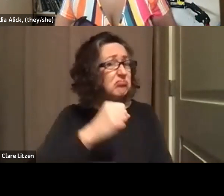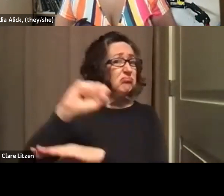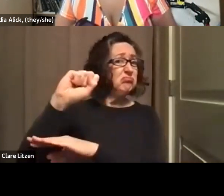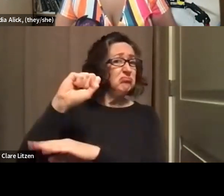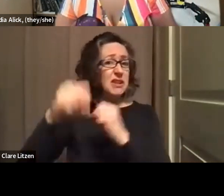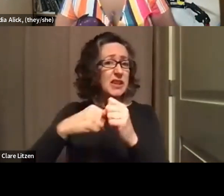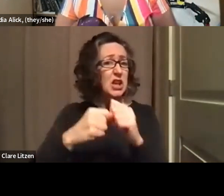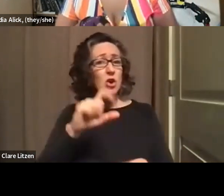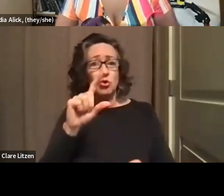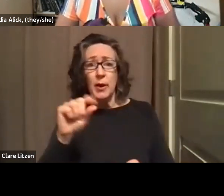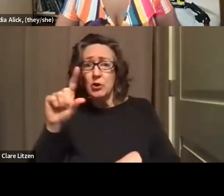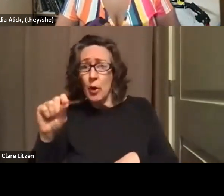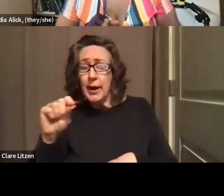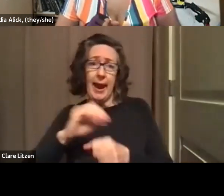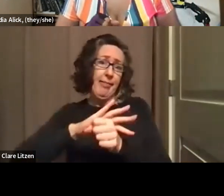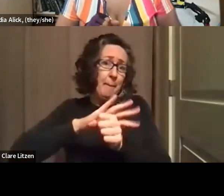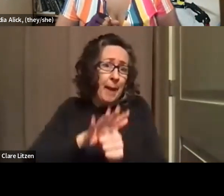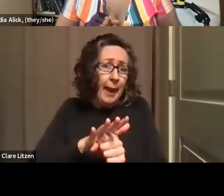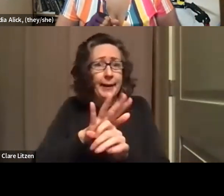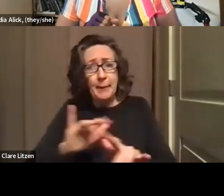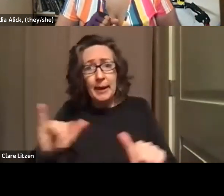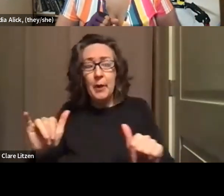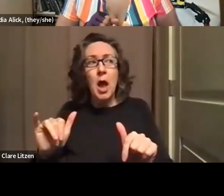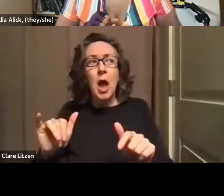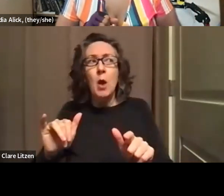pandemic was a lot different than after.